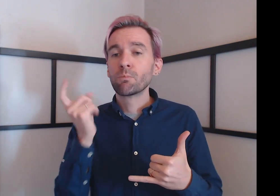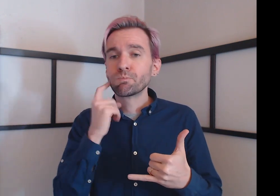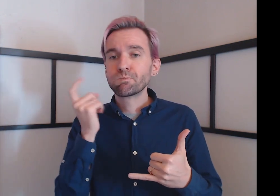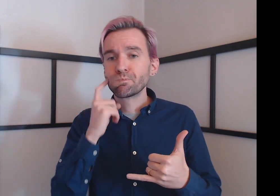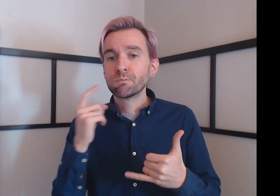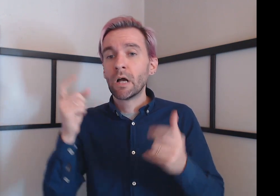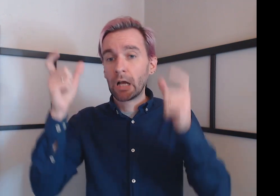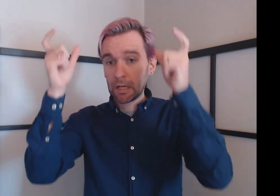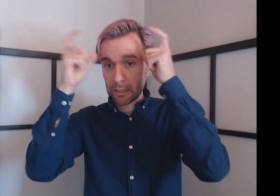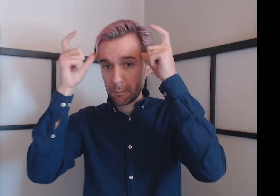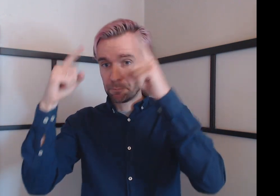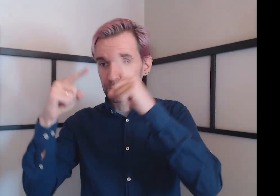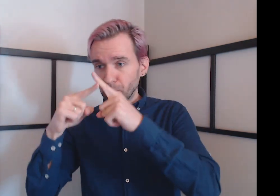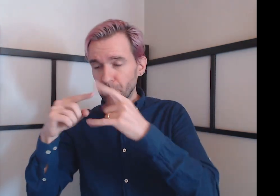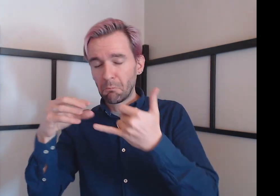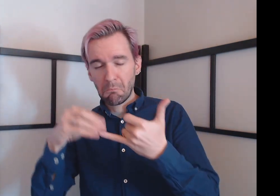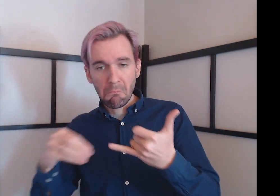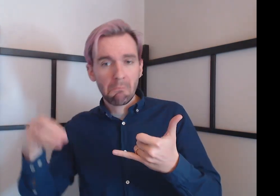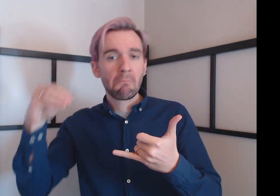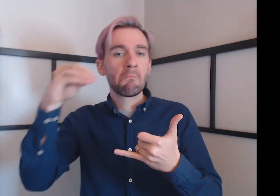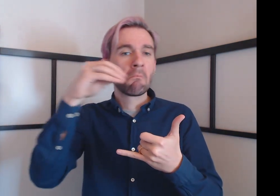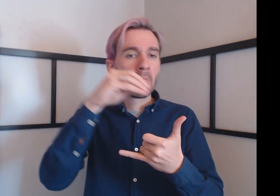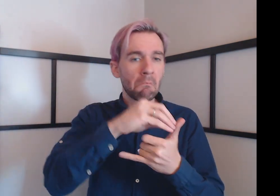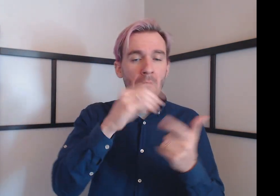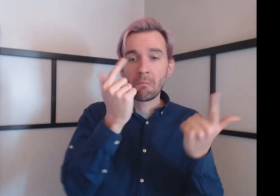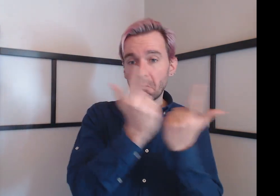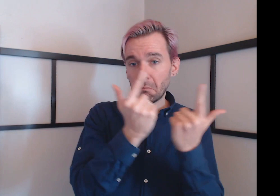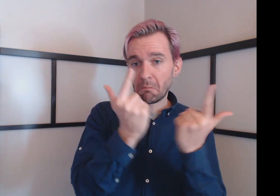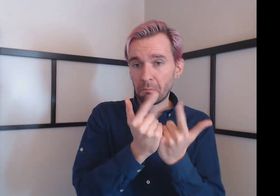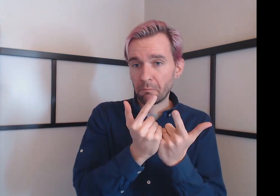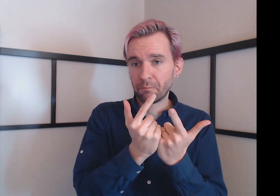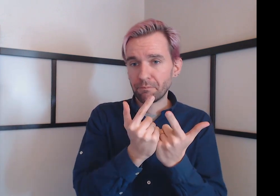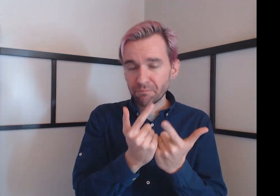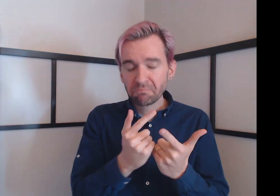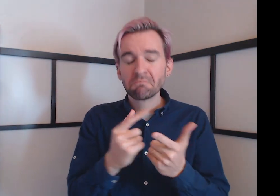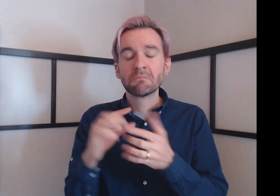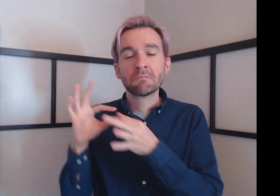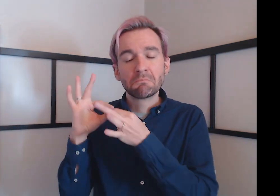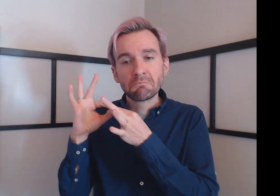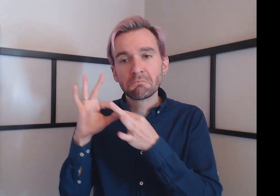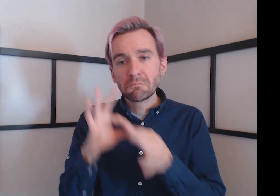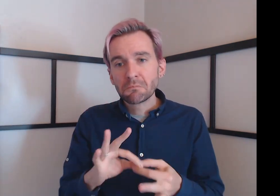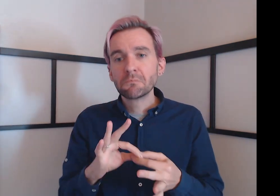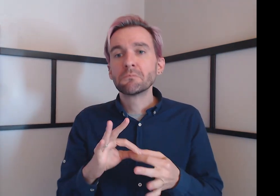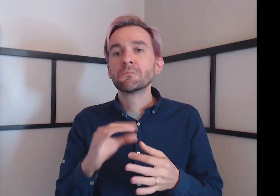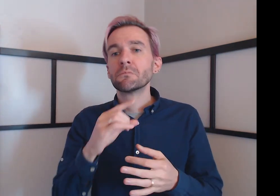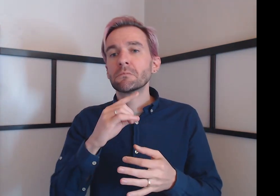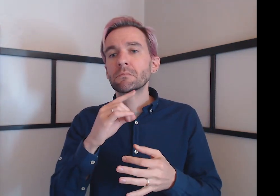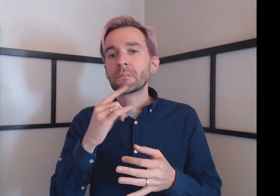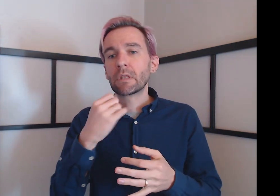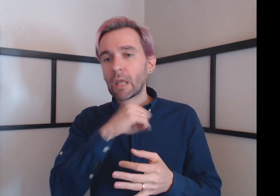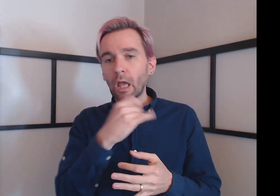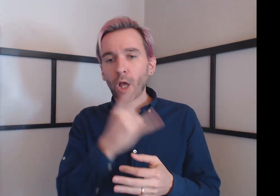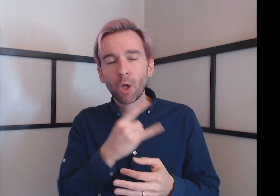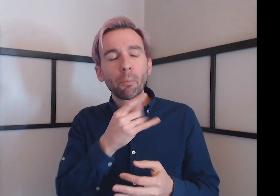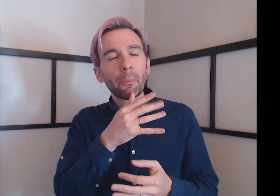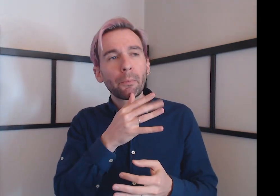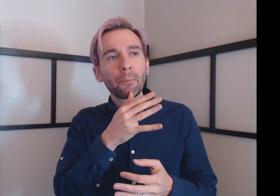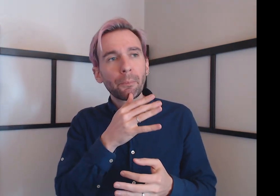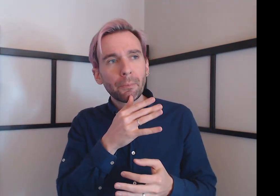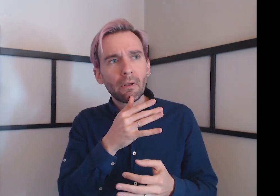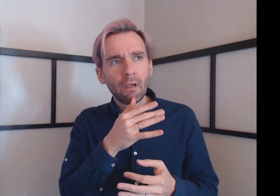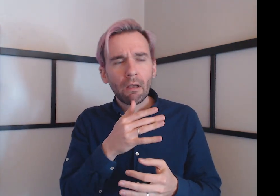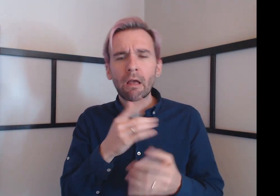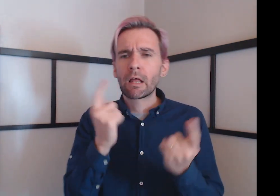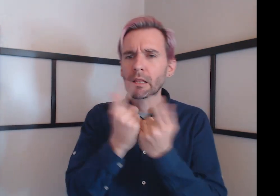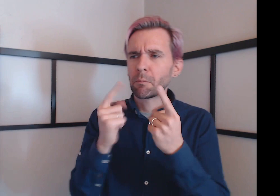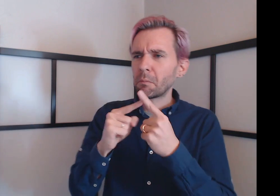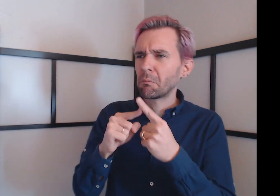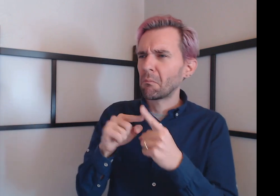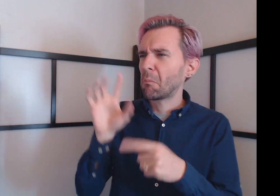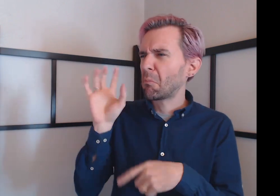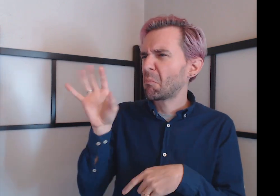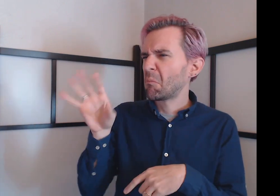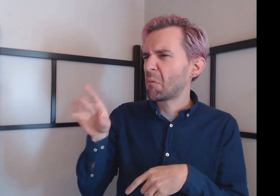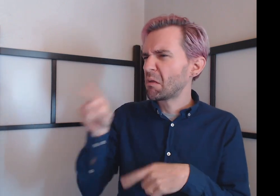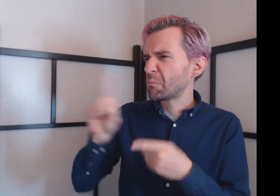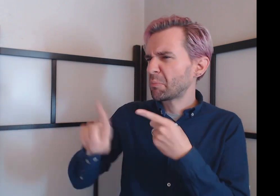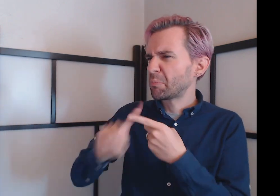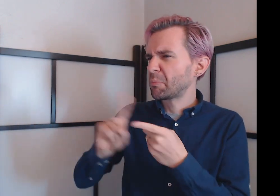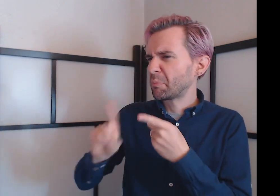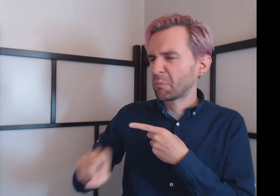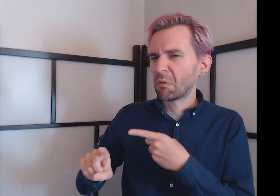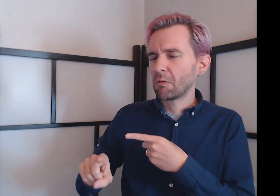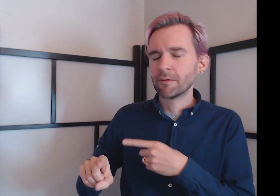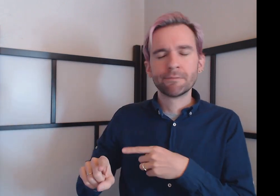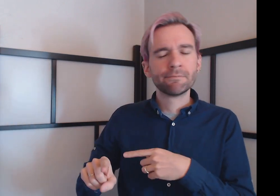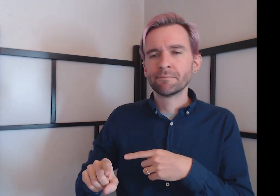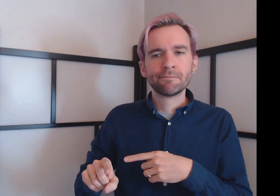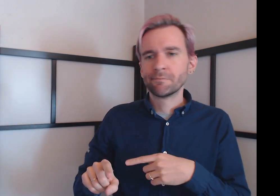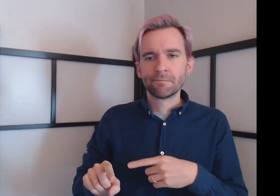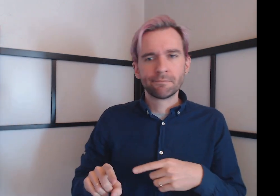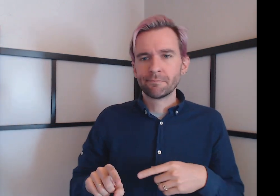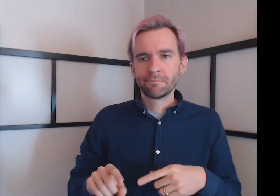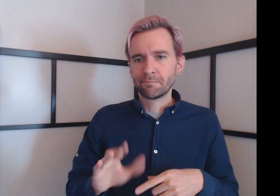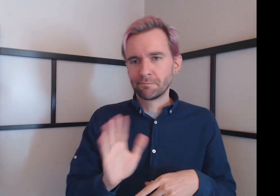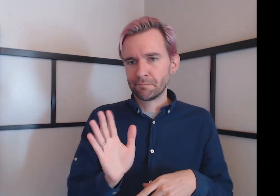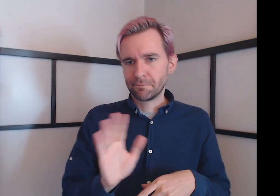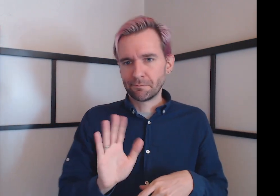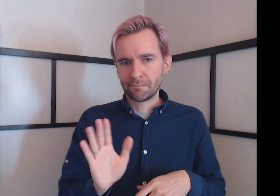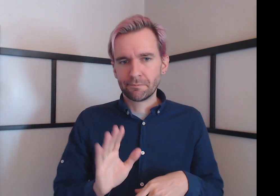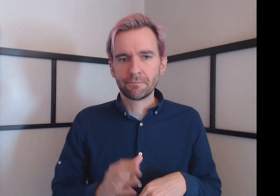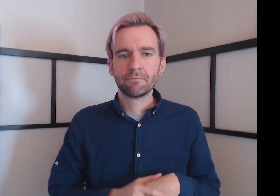Suppose someone from Kaohsiung moved to the north in Taipei – that person would continue to speak their dialect of Hokkien, and the locals (probably) would not try to correct them.